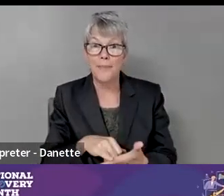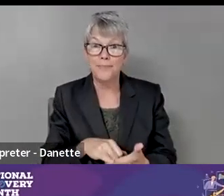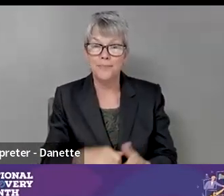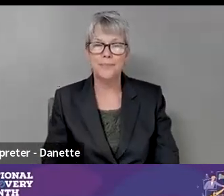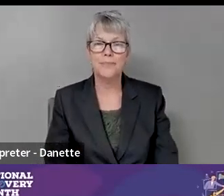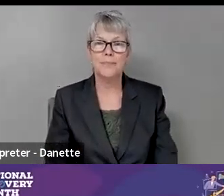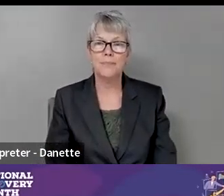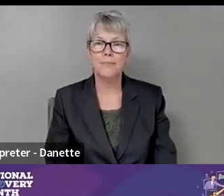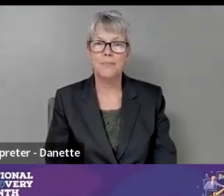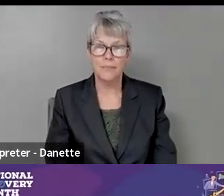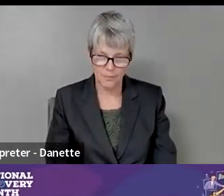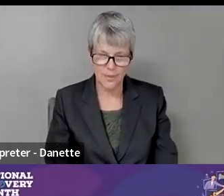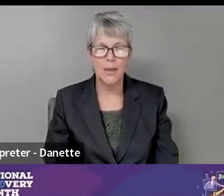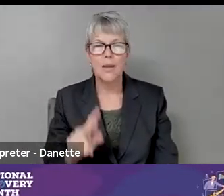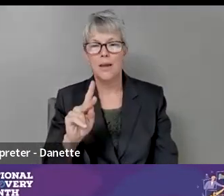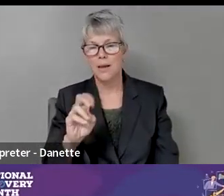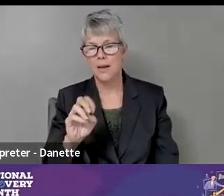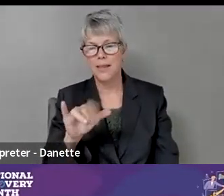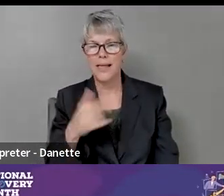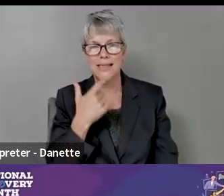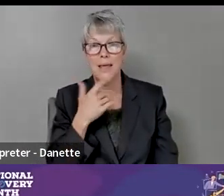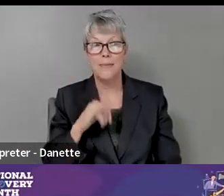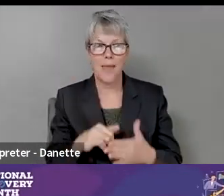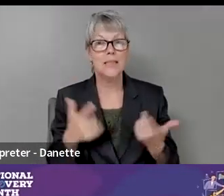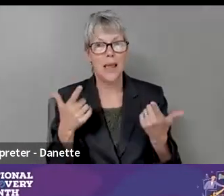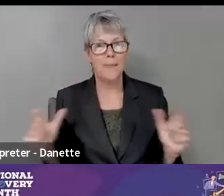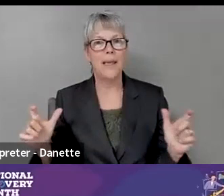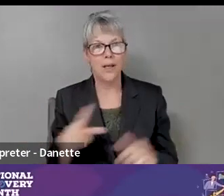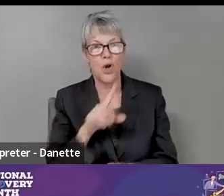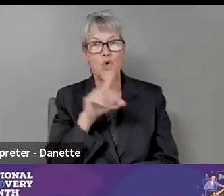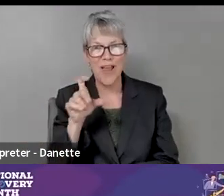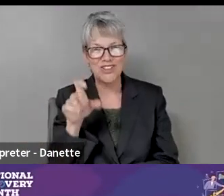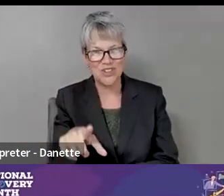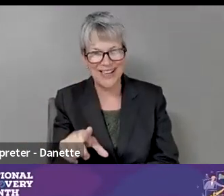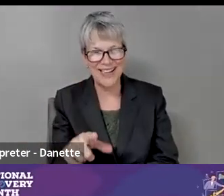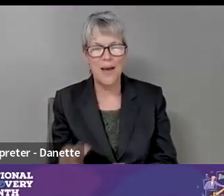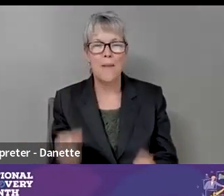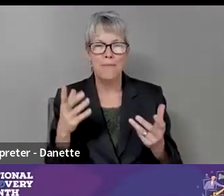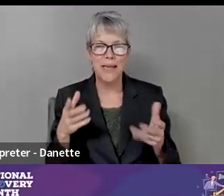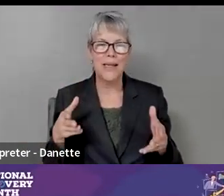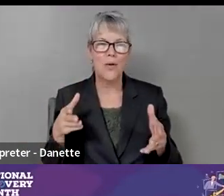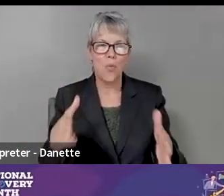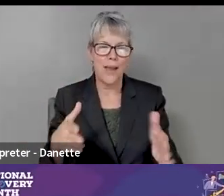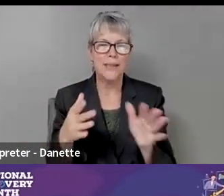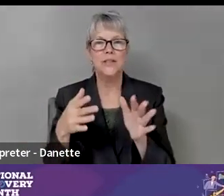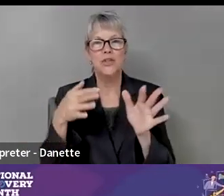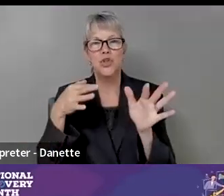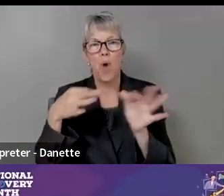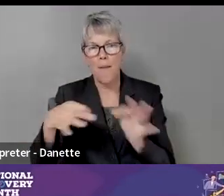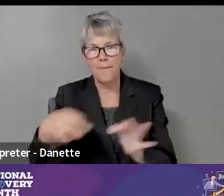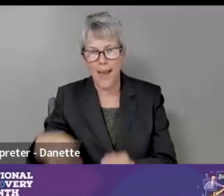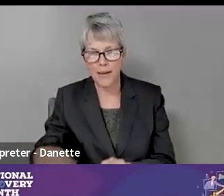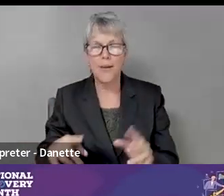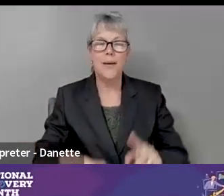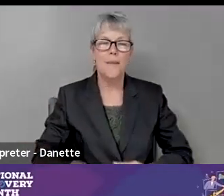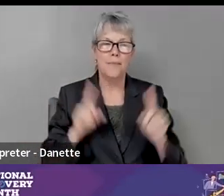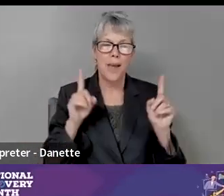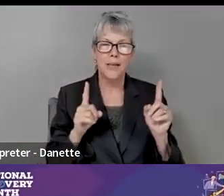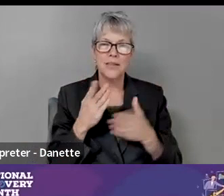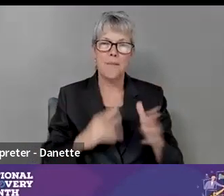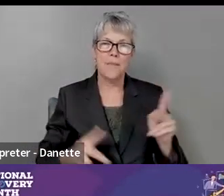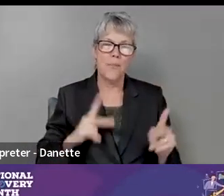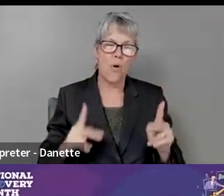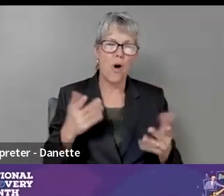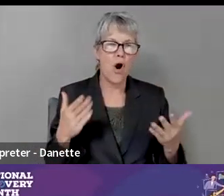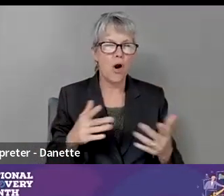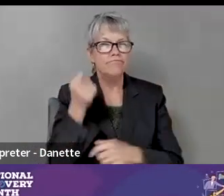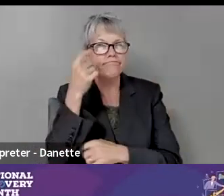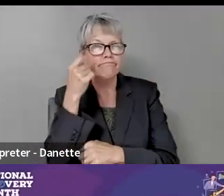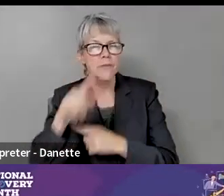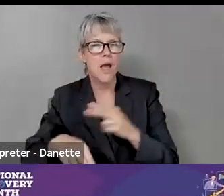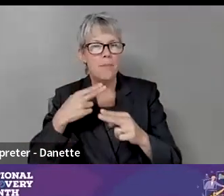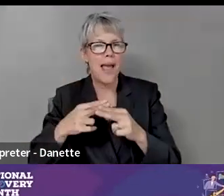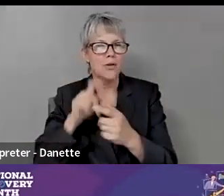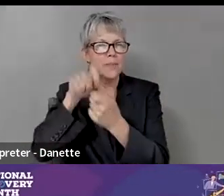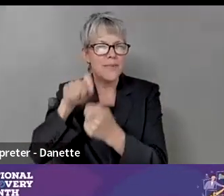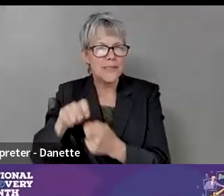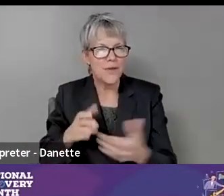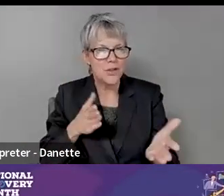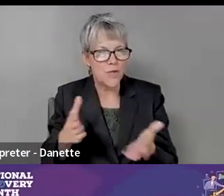Kelly Crosbie (she/her): That was a really big question, and there's probably many ways to unpack it right. And it could be that folks are trying to understand very specifically about very specific services. Um. One thing that we are doing